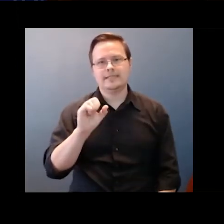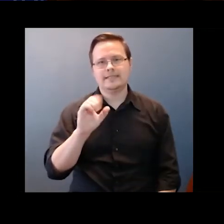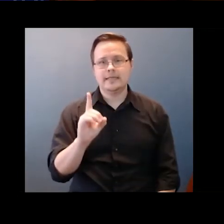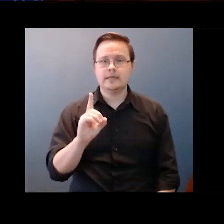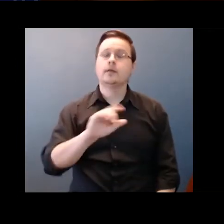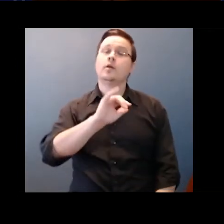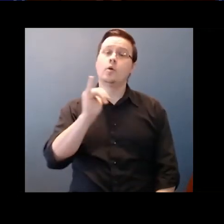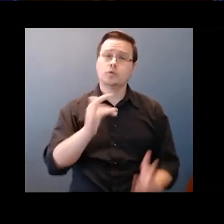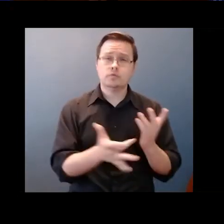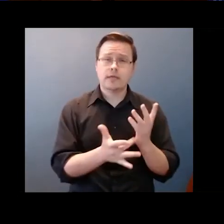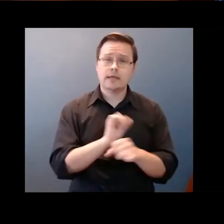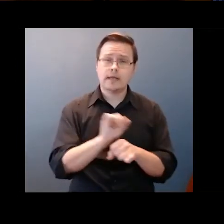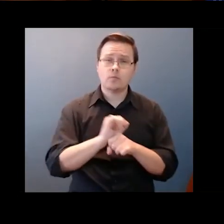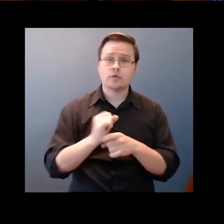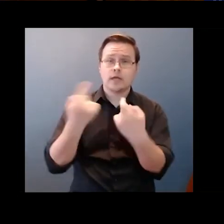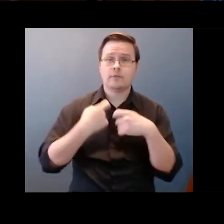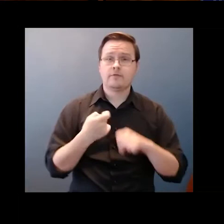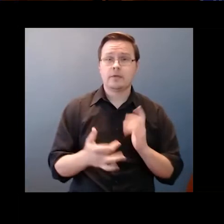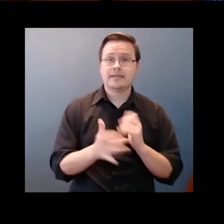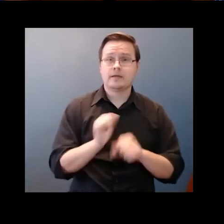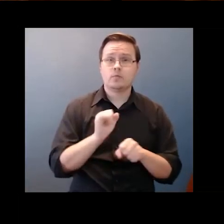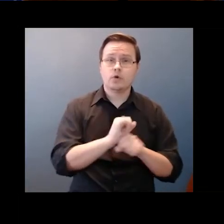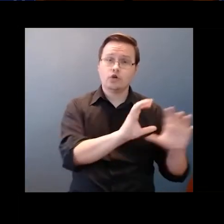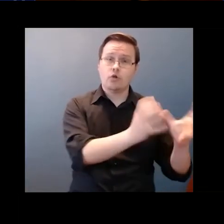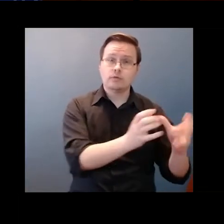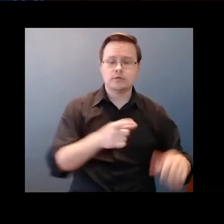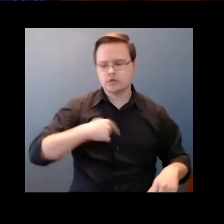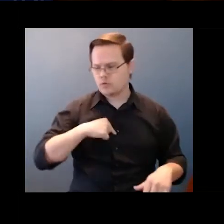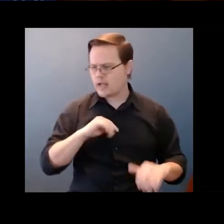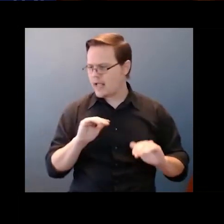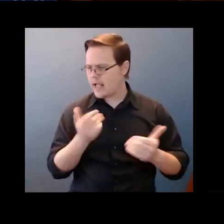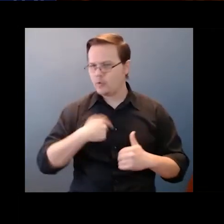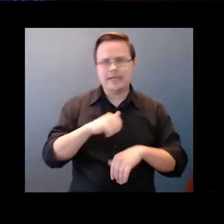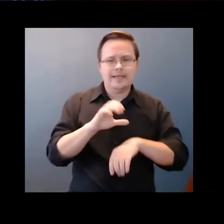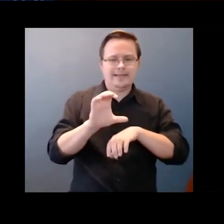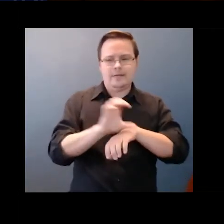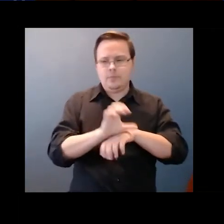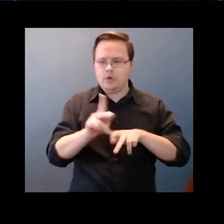coming in from tech worker coalition. Like how could we, as these computing people, strengthen the coalitions work?